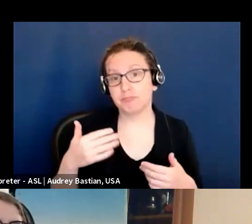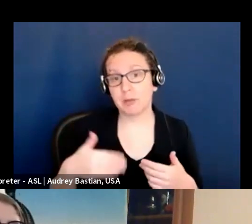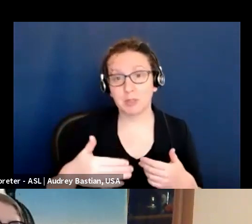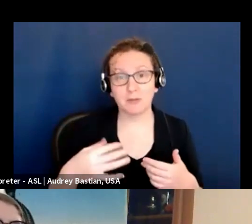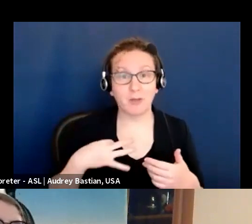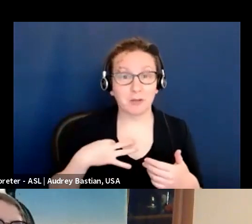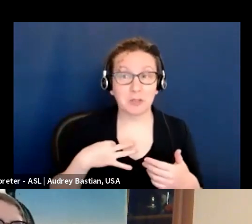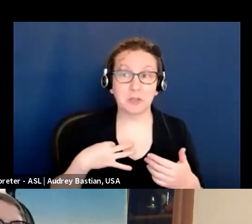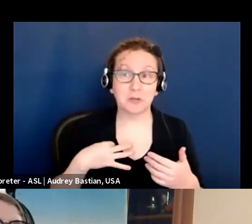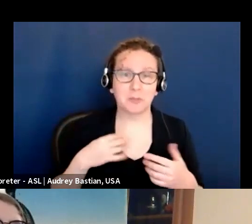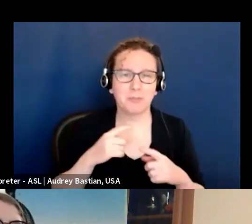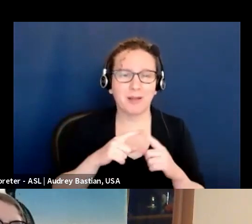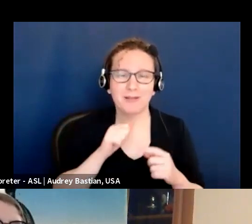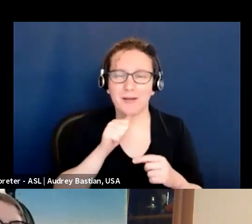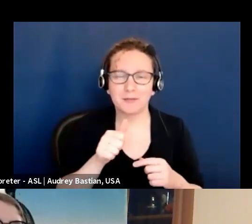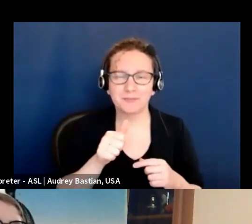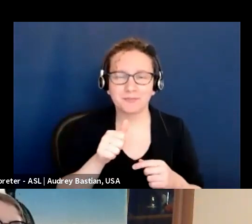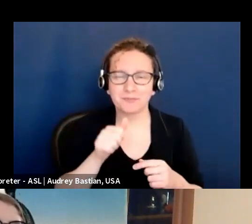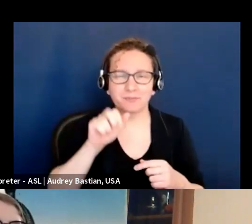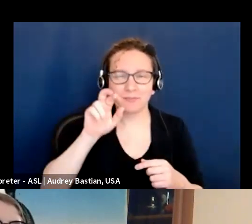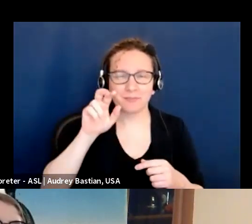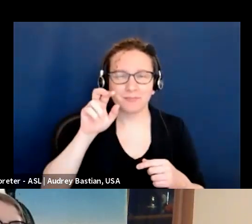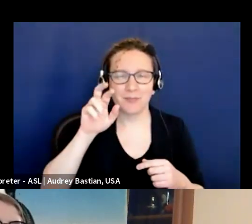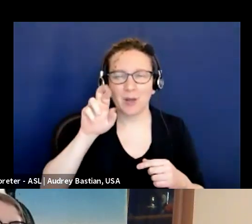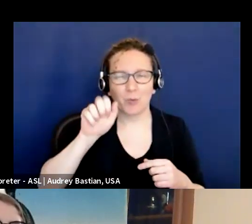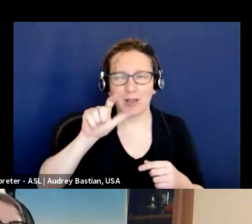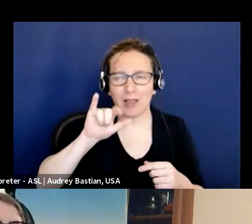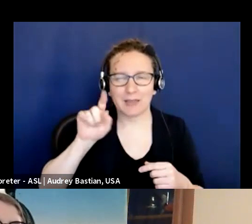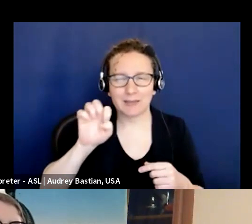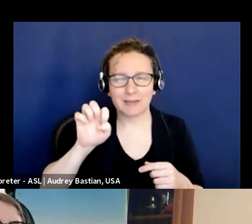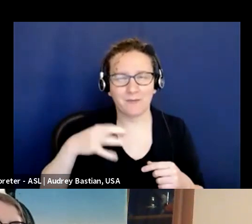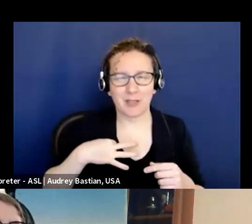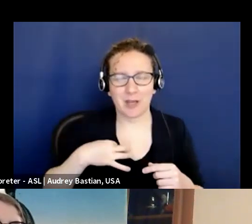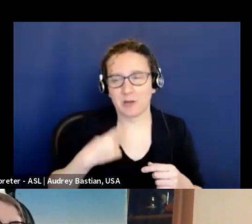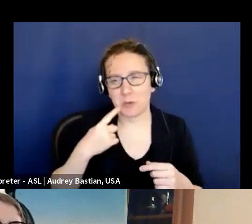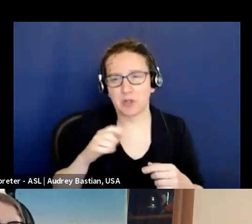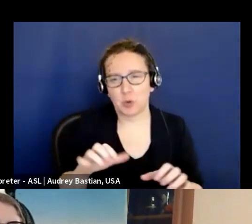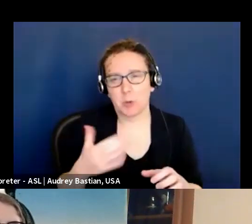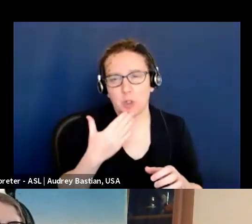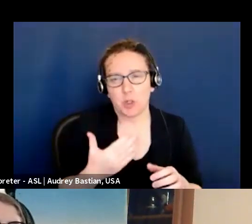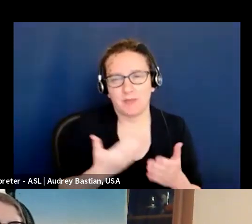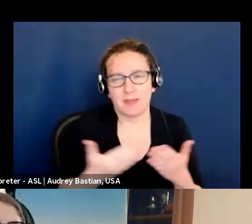But I would not realize that it was volunteering. It was good things, you know? And it started